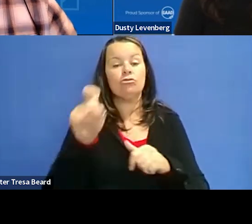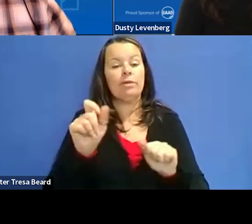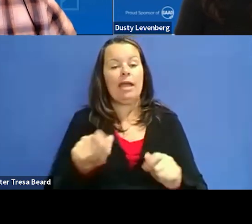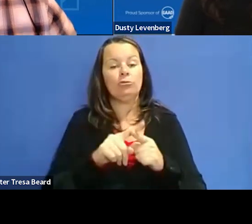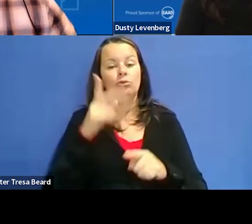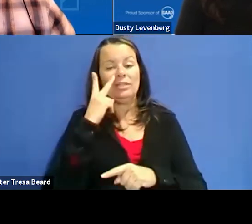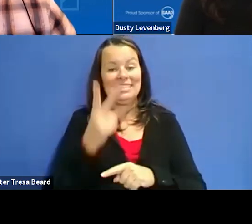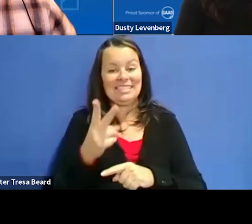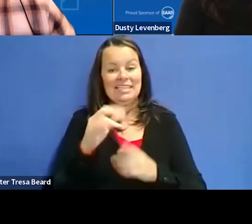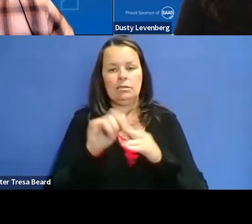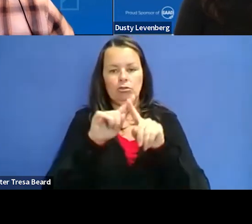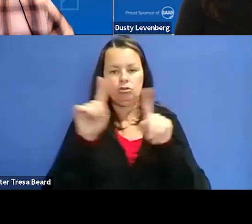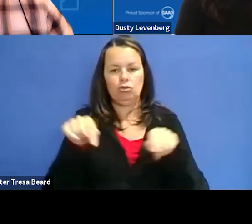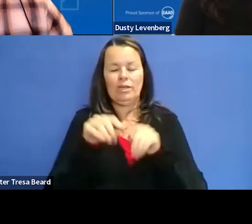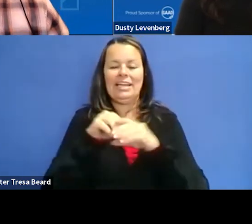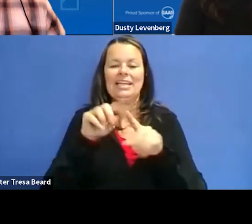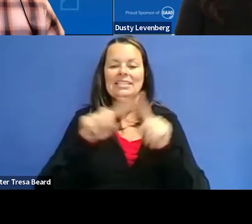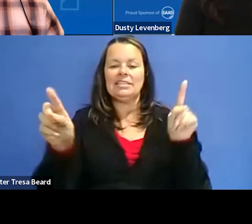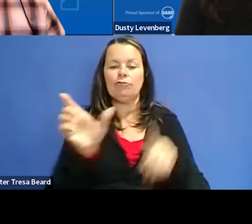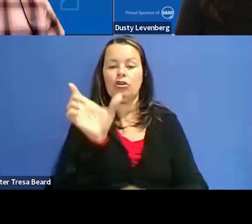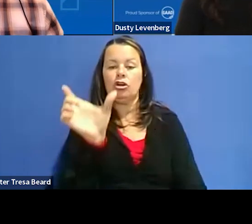screen in different orientations. Look at all of the features.